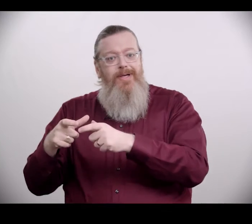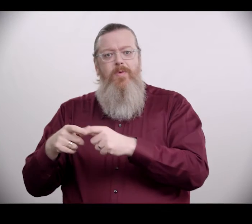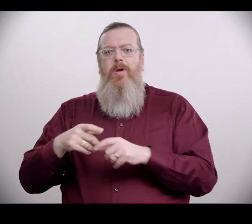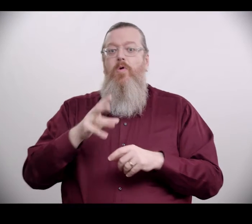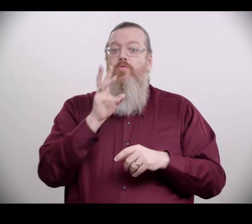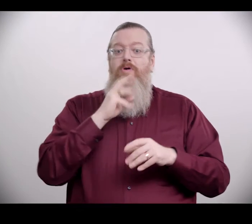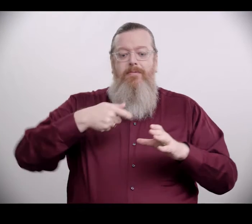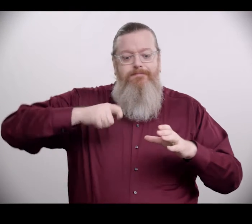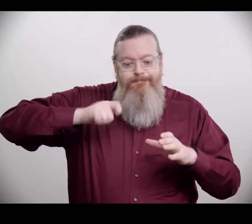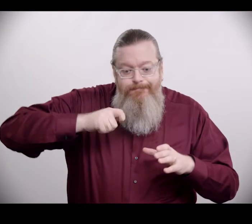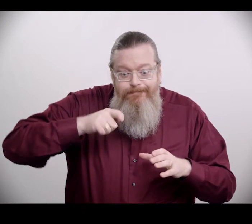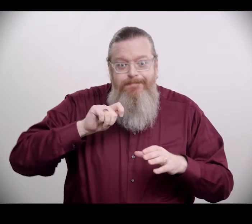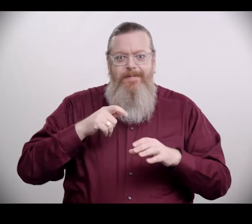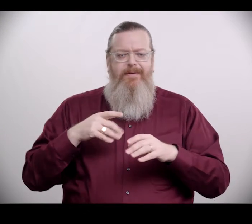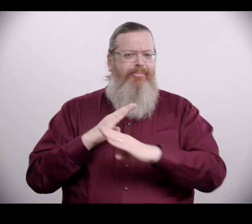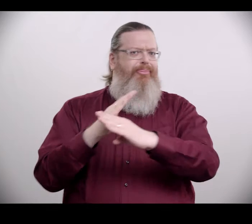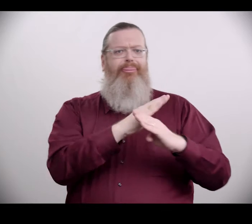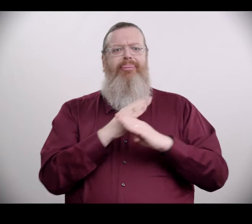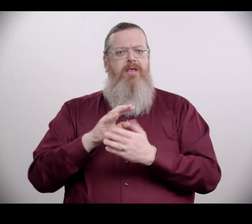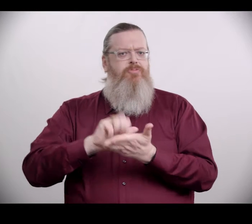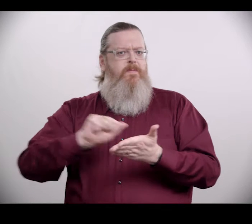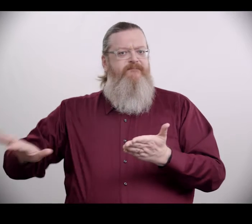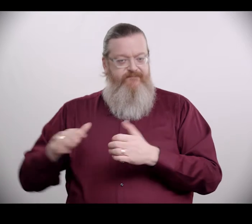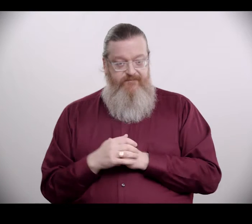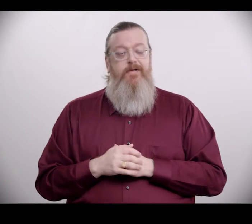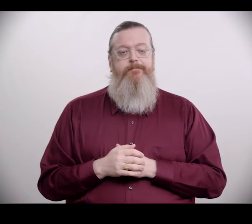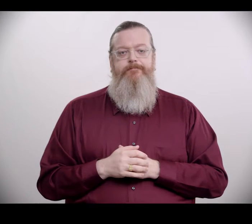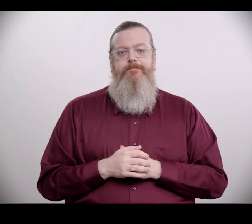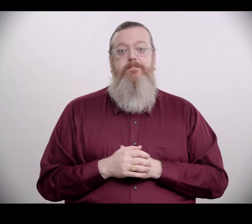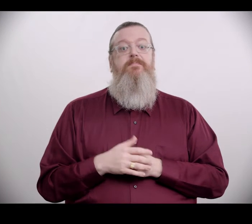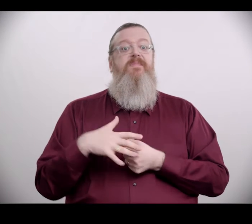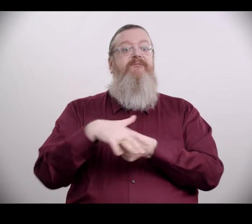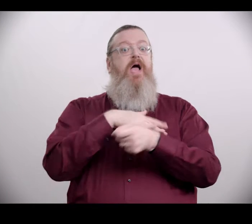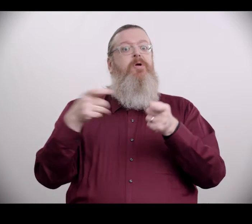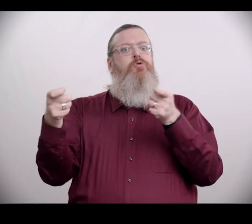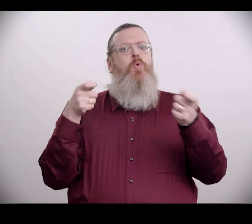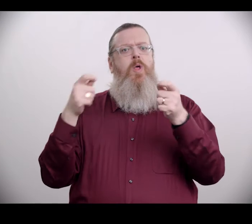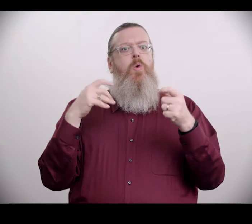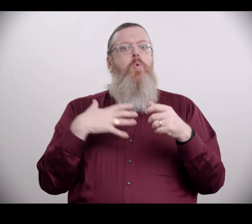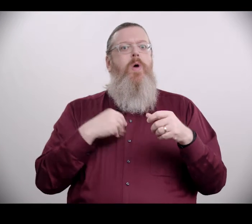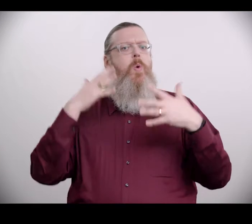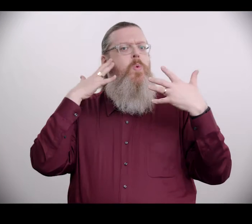e.g., telephones, ashtrays, and drinking fountains,